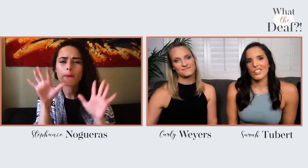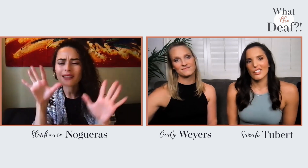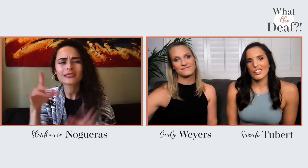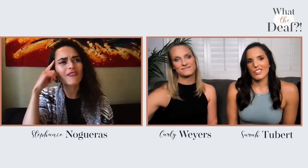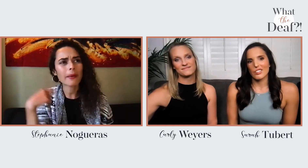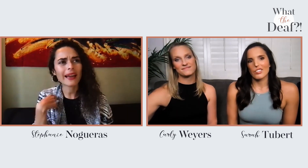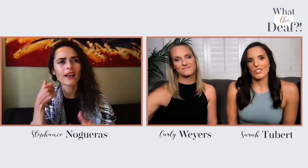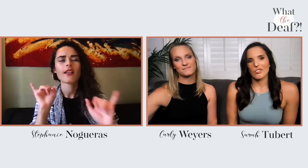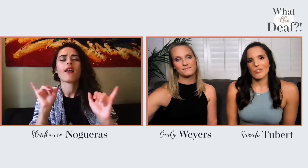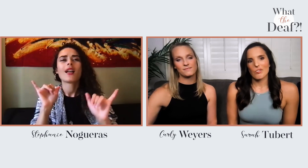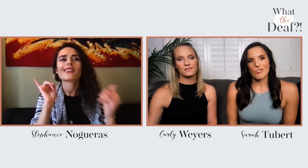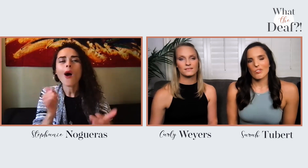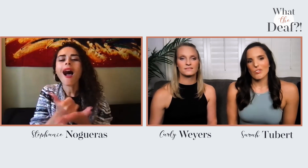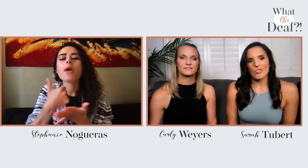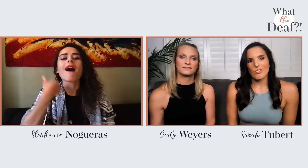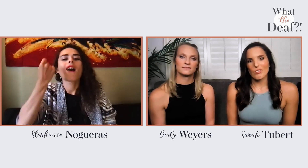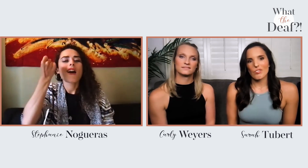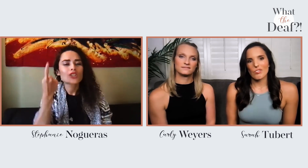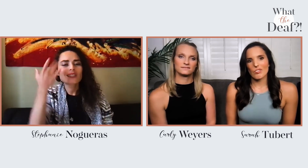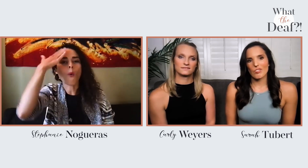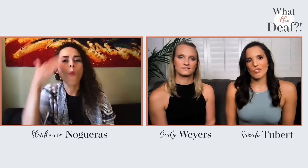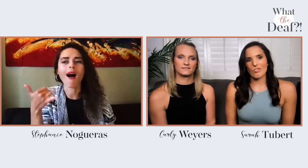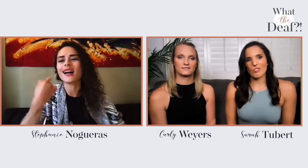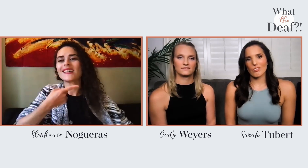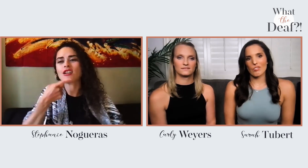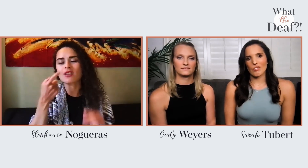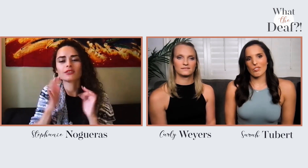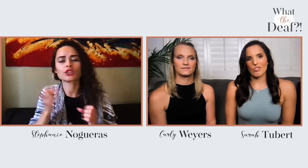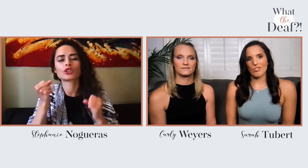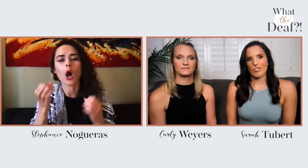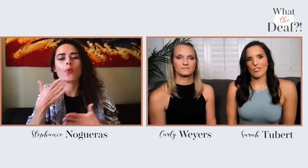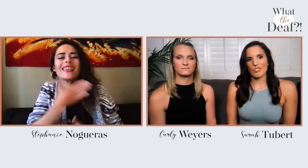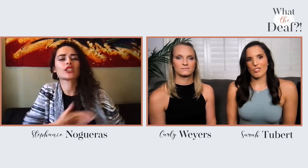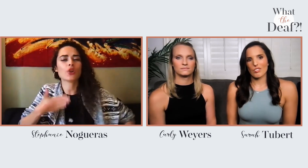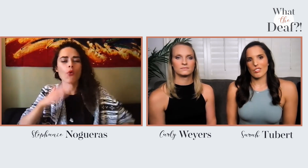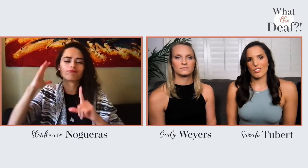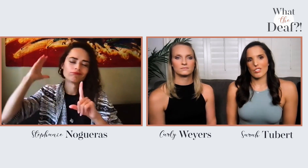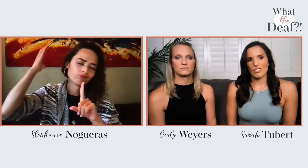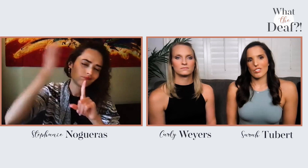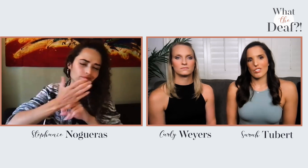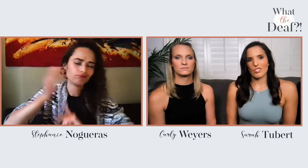And honestly, that experience for me really helped me understand why hearing actors are so willing to just put on a character,